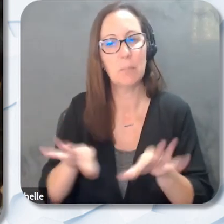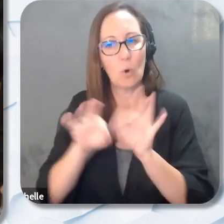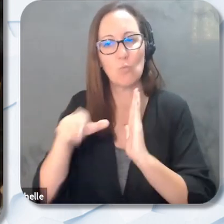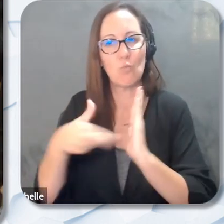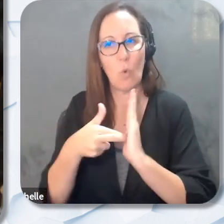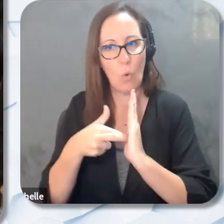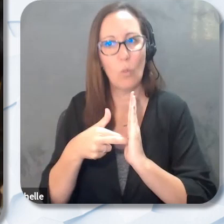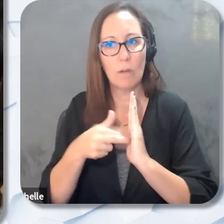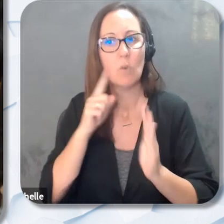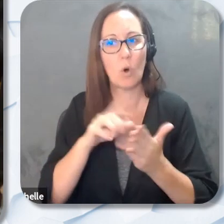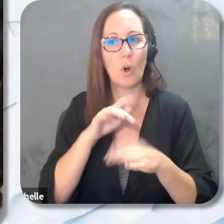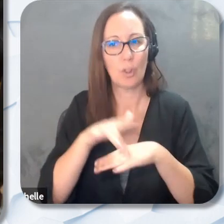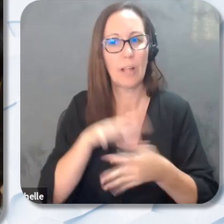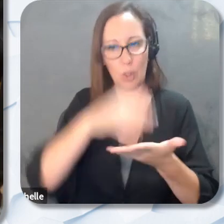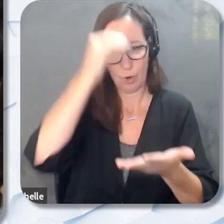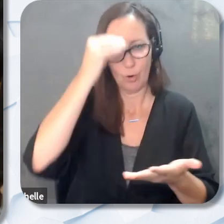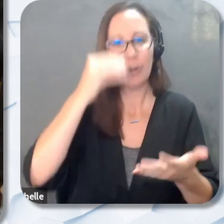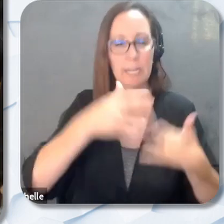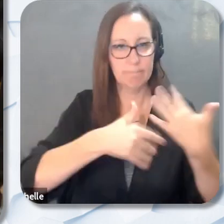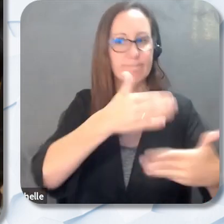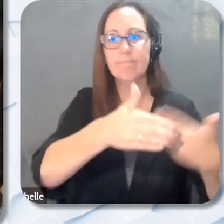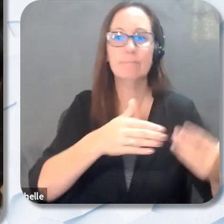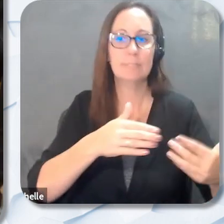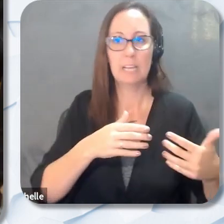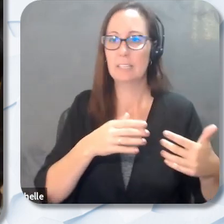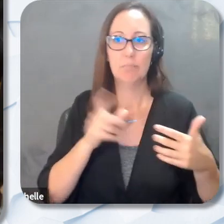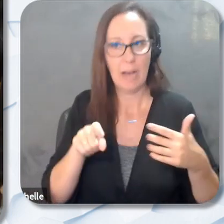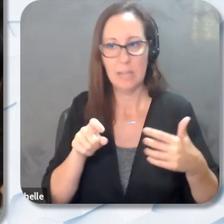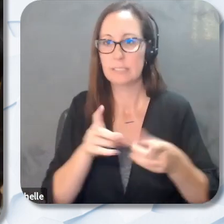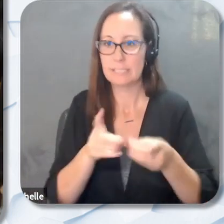and similarly needs to be the role of any early learning district providers as well.